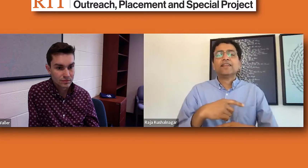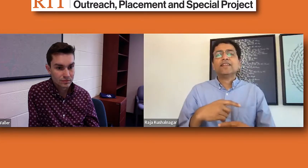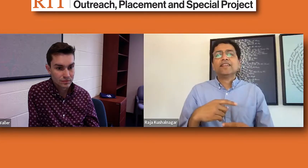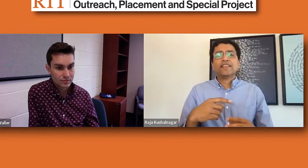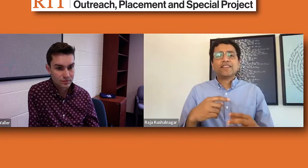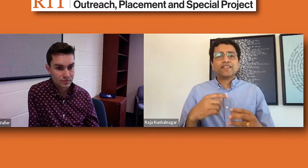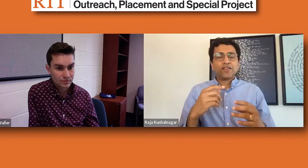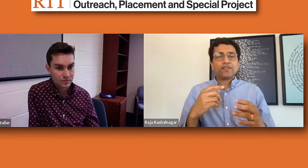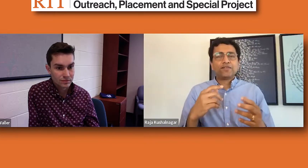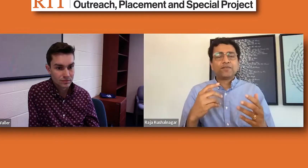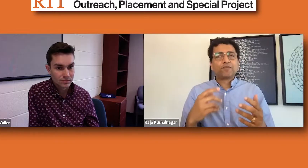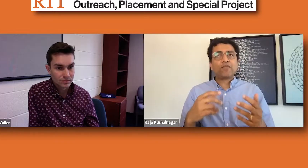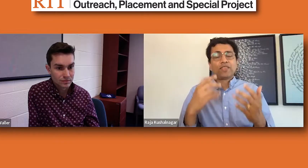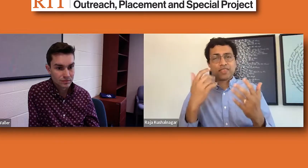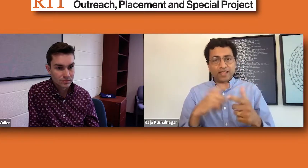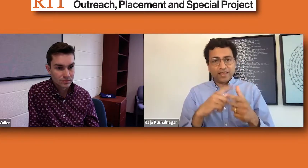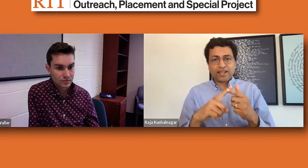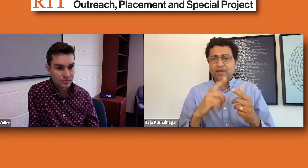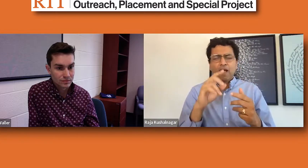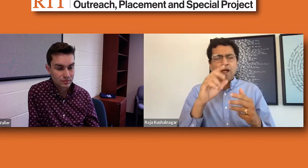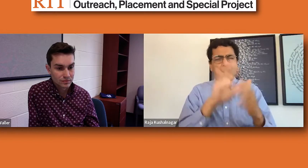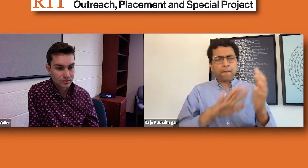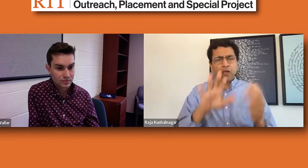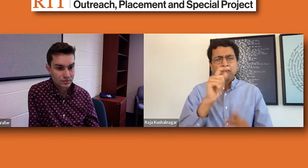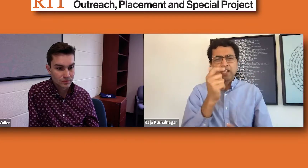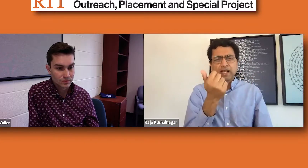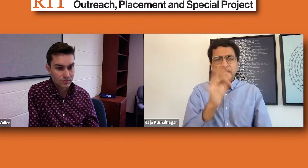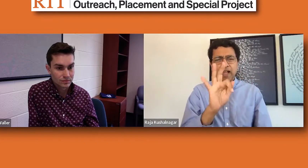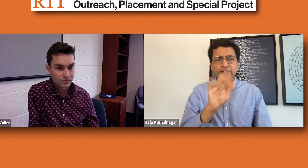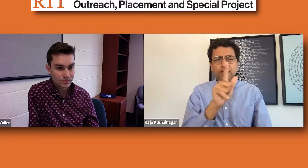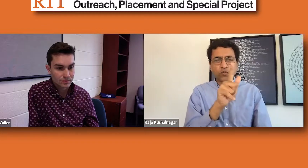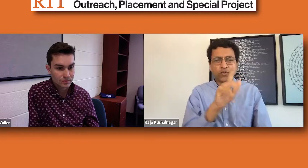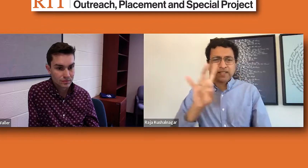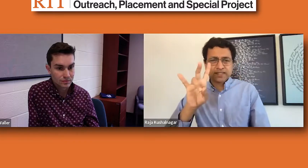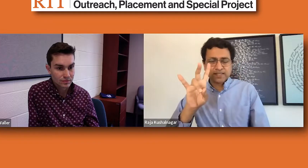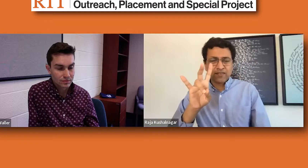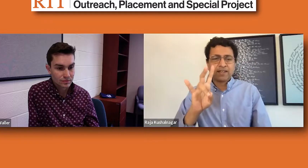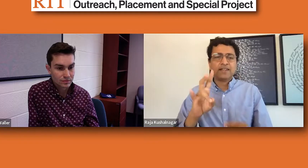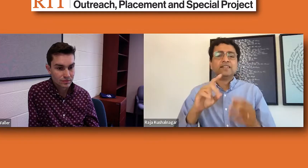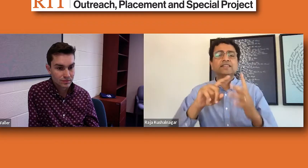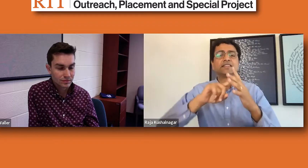And we would get 100 years ago, we get our news of the day and we'd access it the same way in a newspaper.